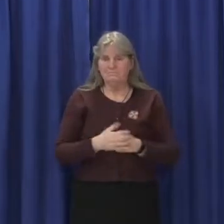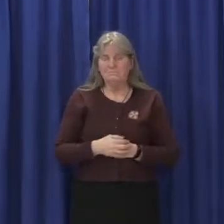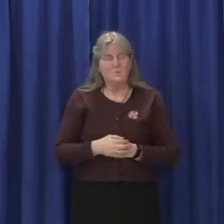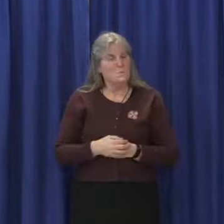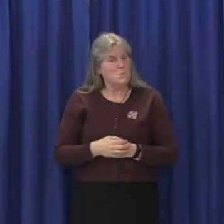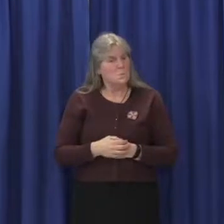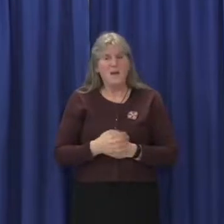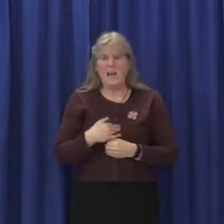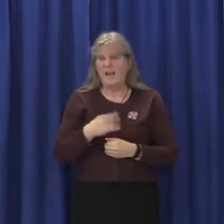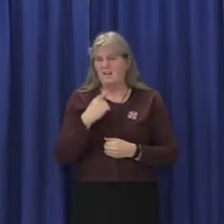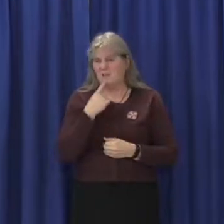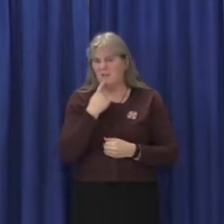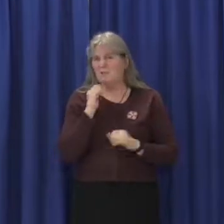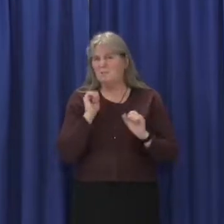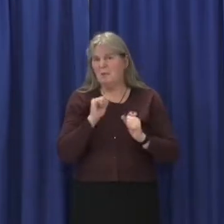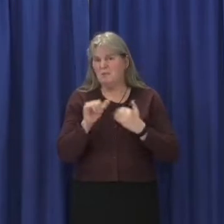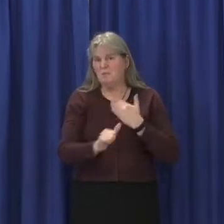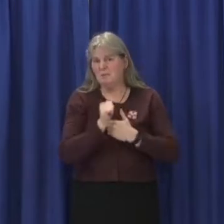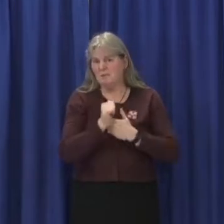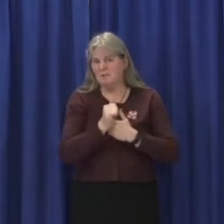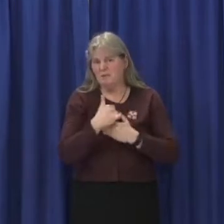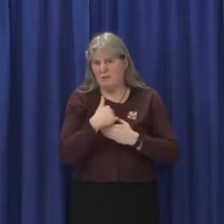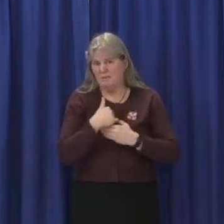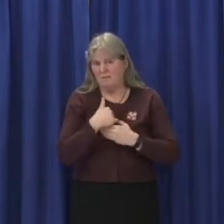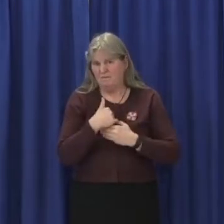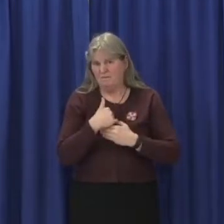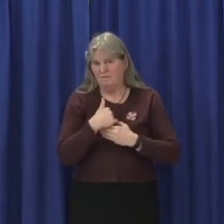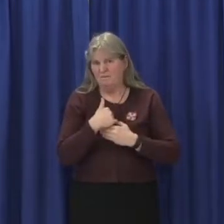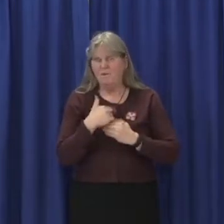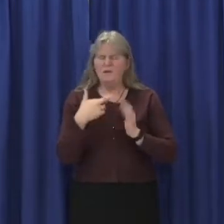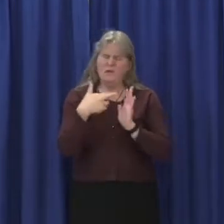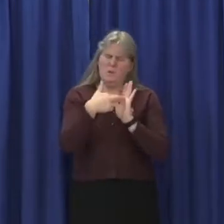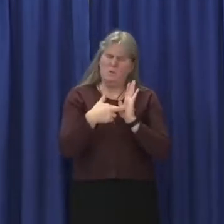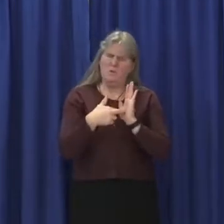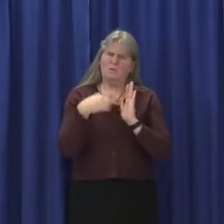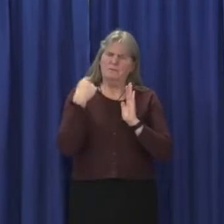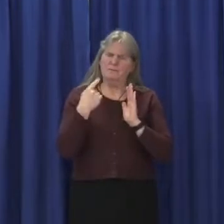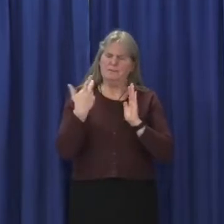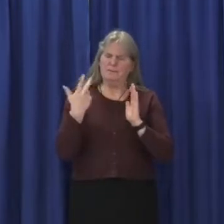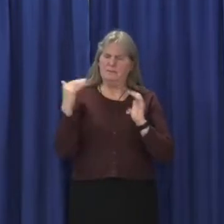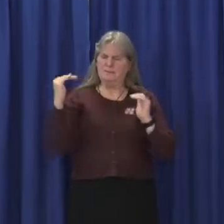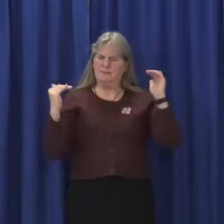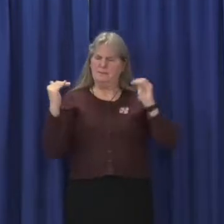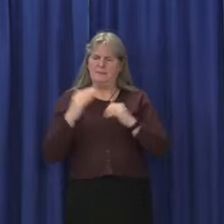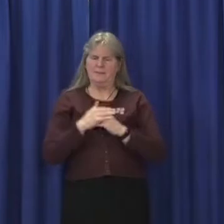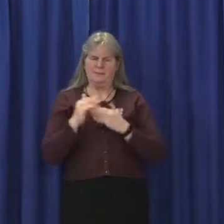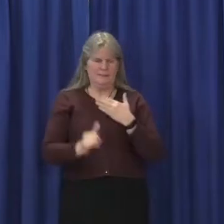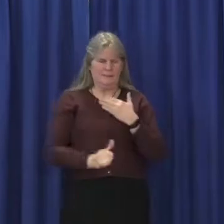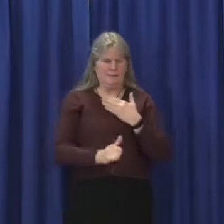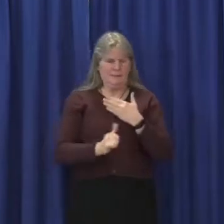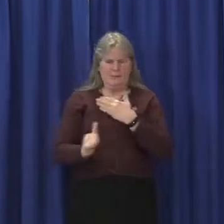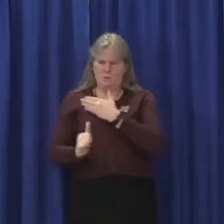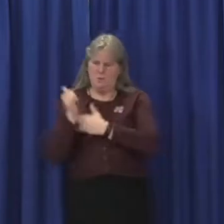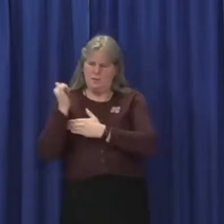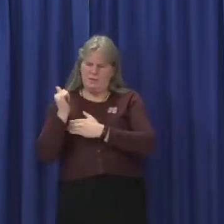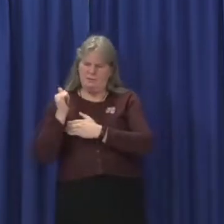right now. The measures are also designed to strike a balance between the risks of COVID-19 pandemic,